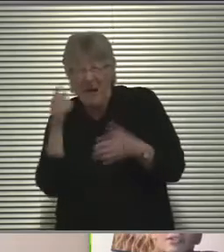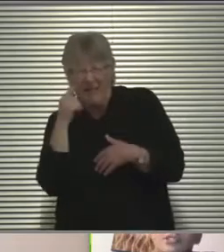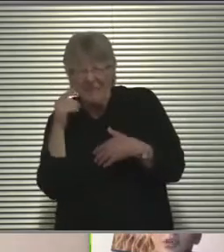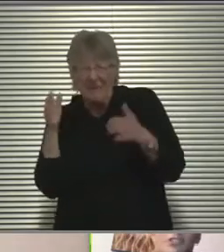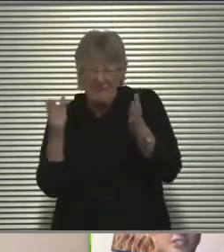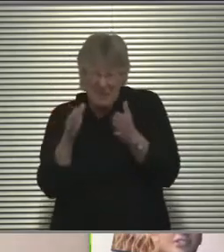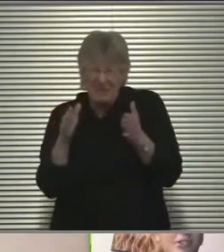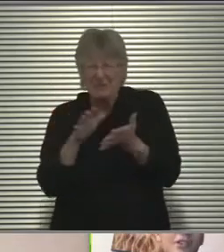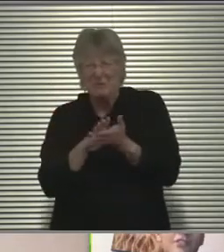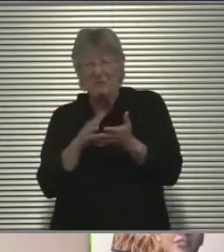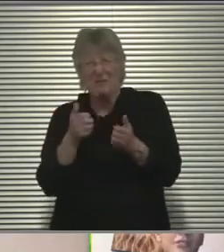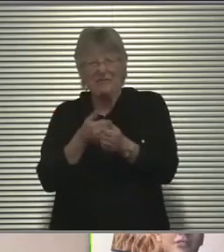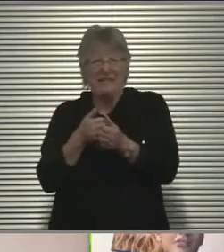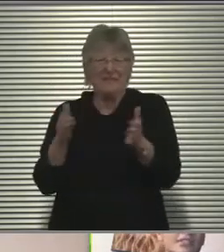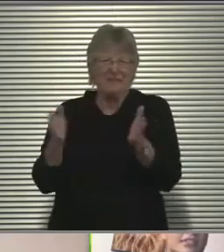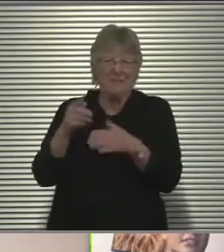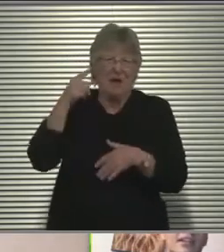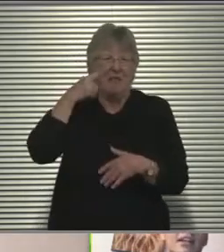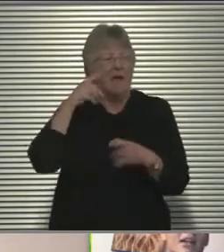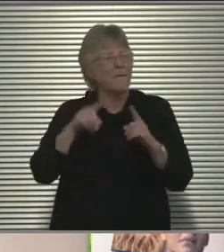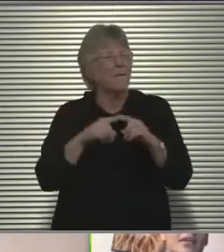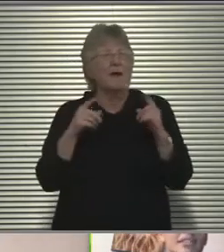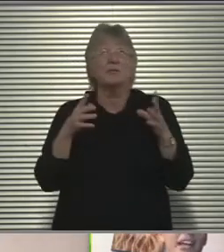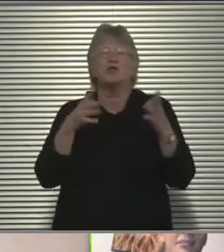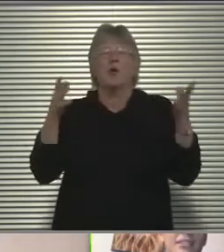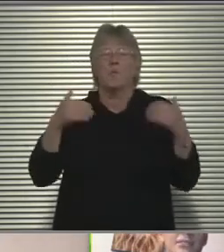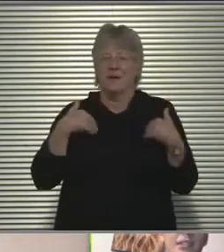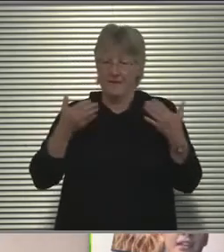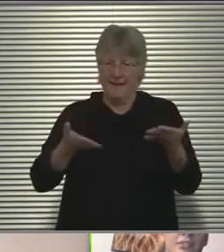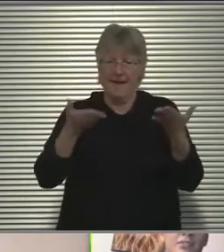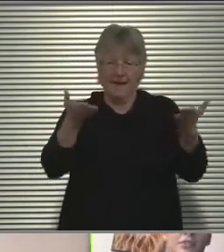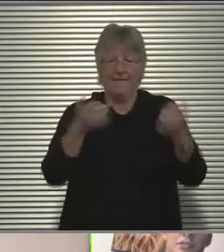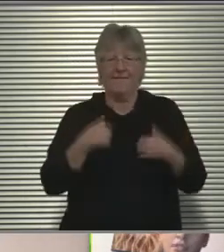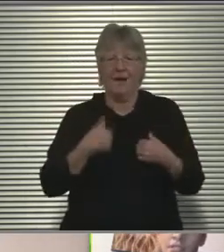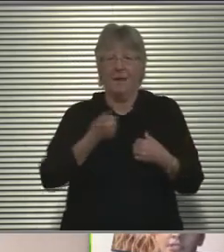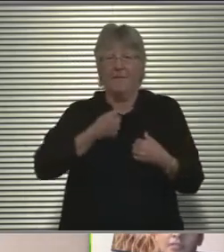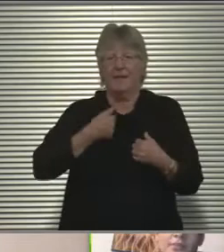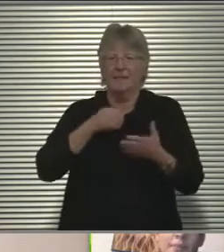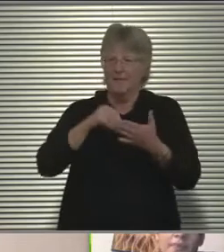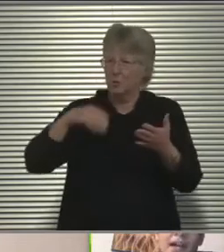But there's so much that SATO offers to its students. Because I have been in student council for three years,